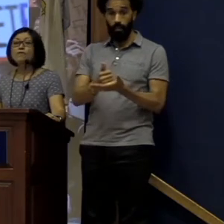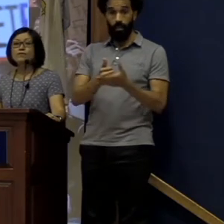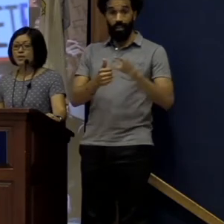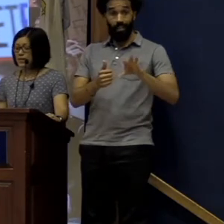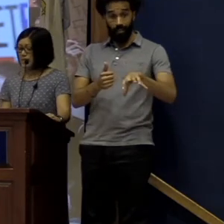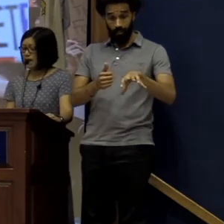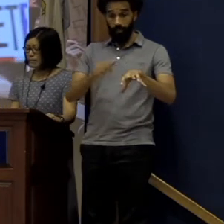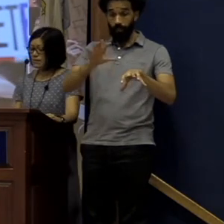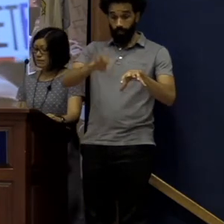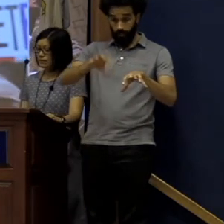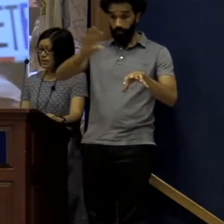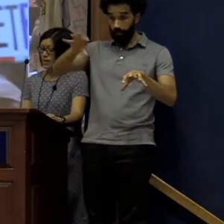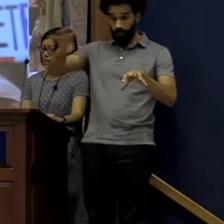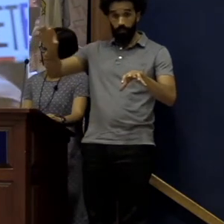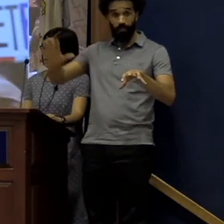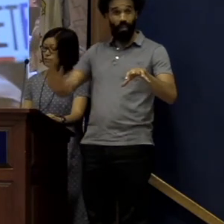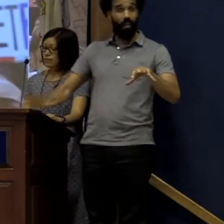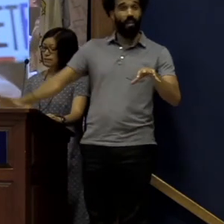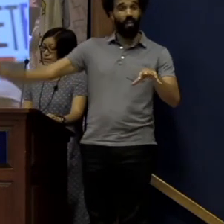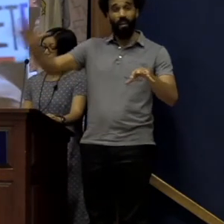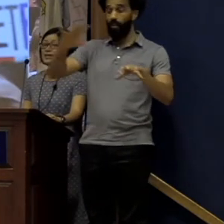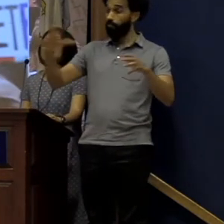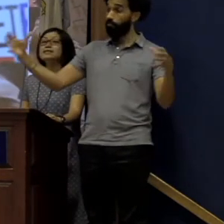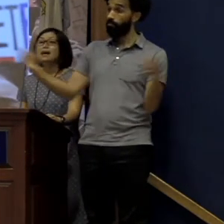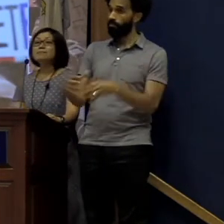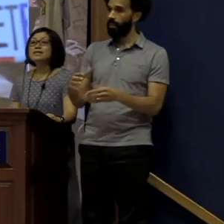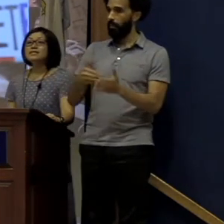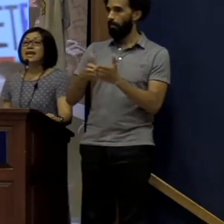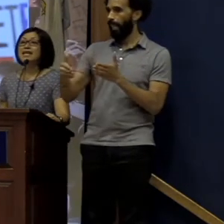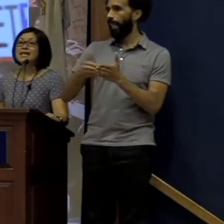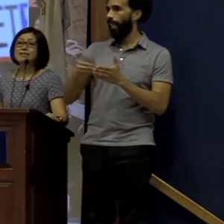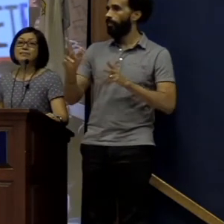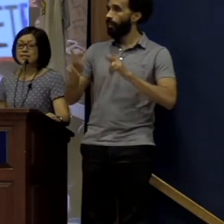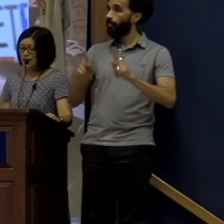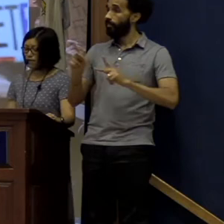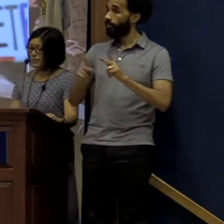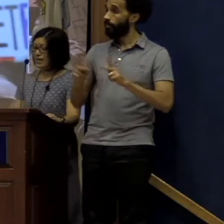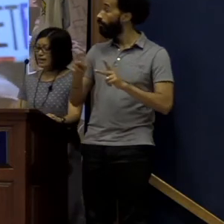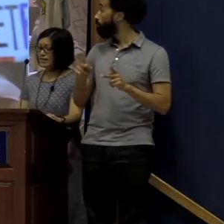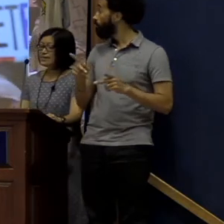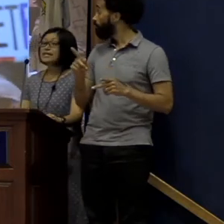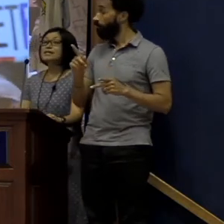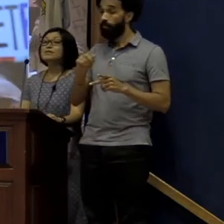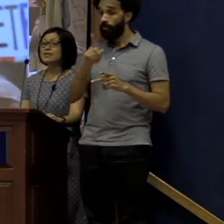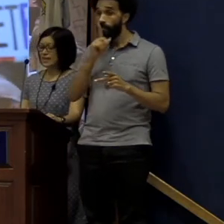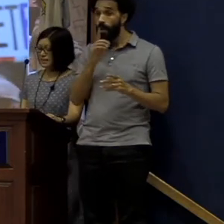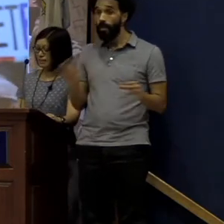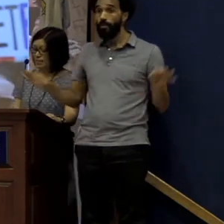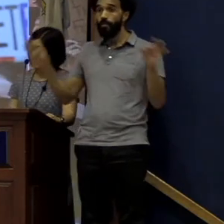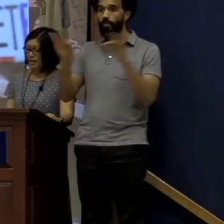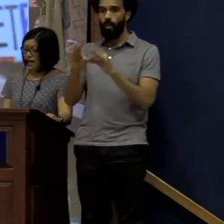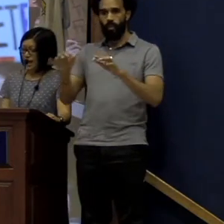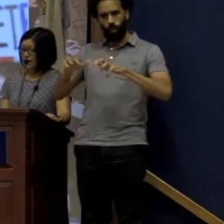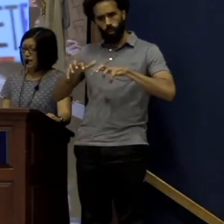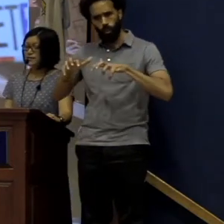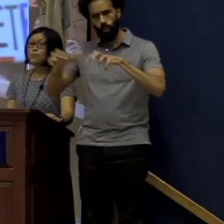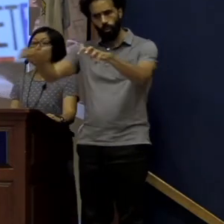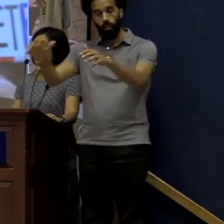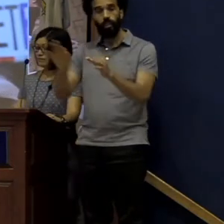overwhelmingly young people and children Numbers and names are not benign They communicate something and it makes a world of difference